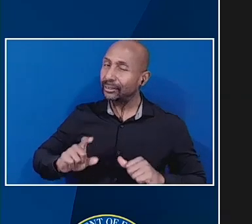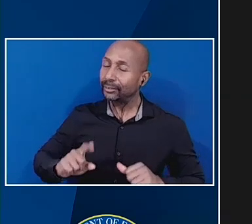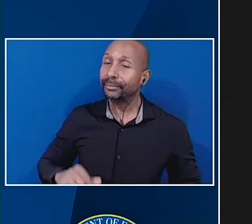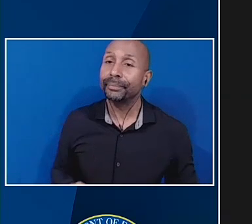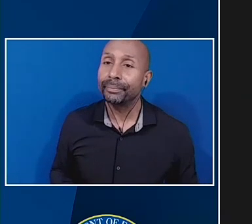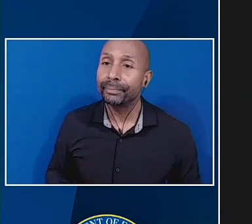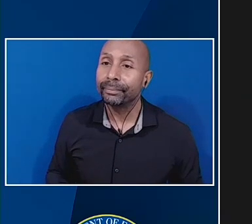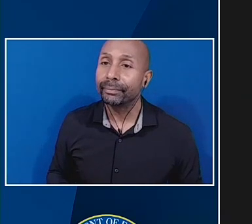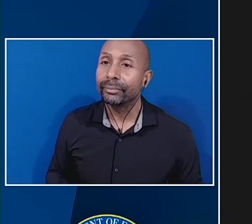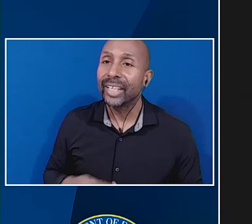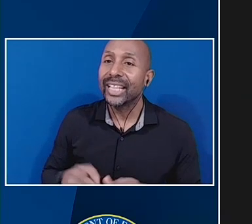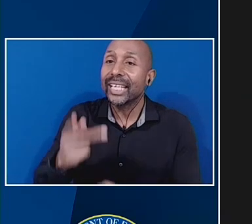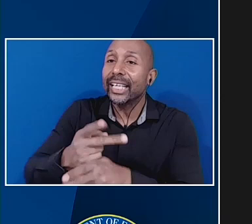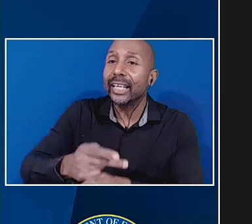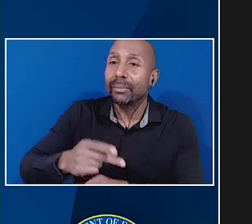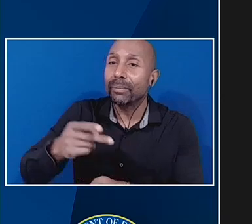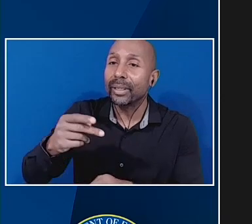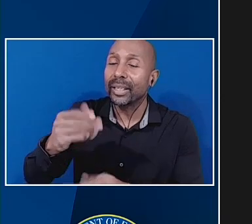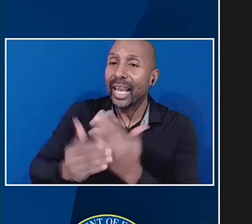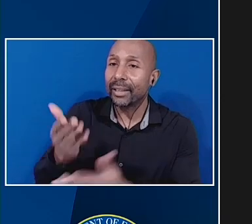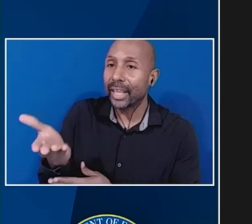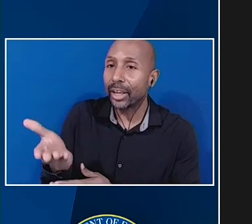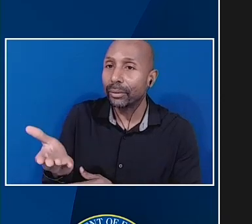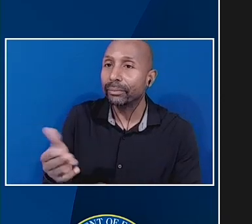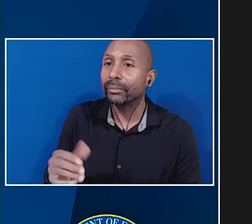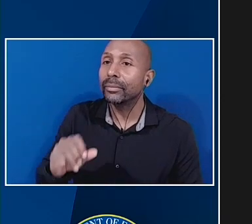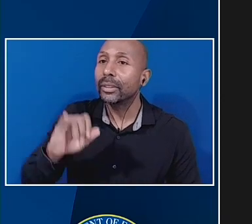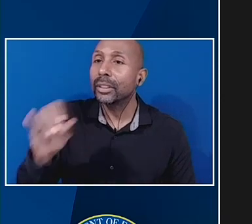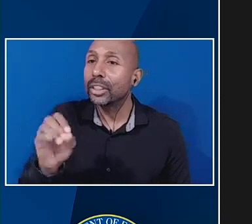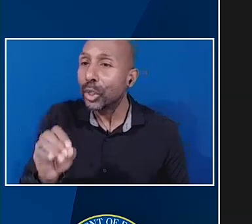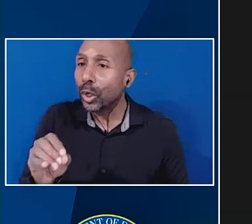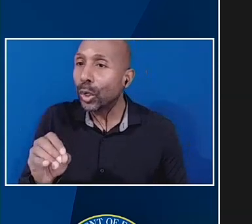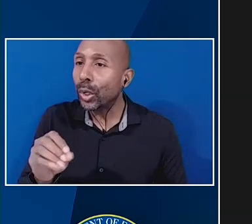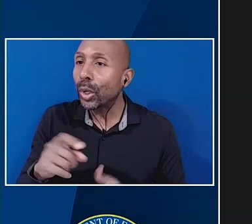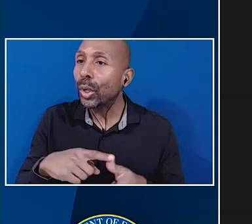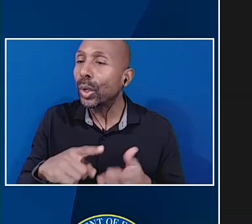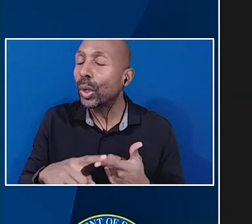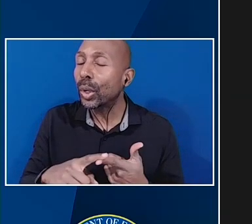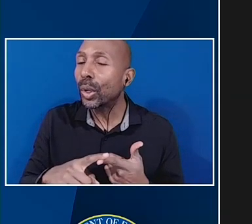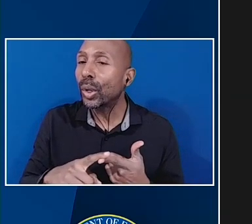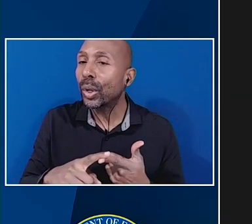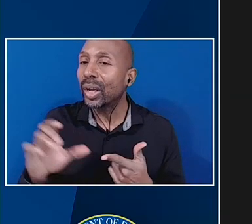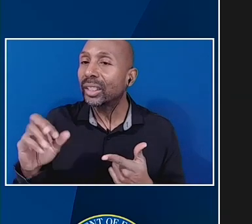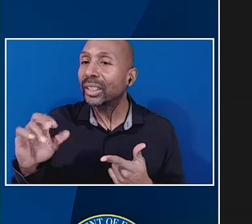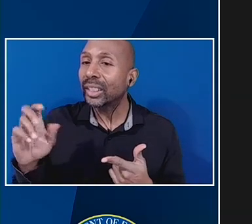thumbs down, I have Barmak Nassirian as a thumbs down, Robyn Smith as a thumbs down,